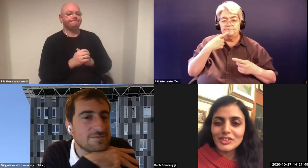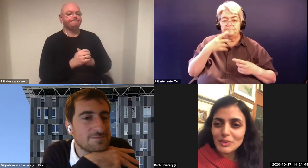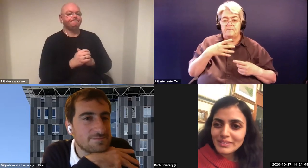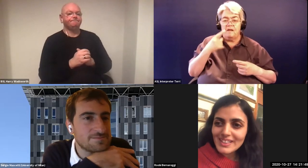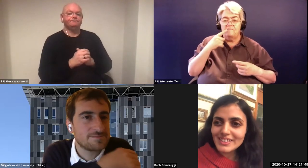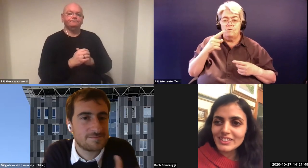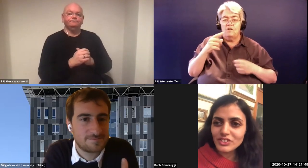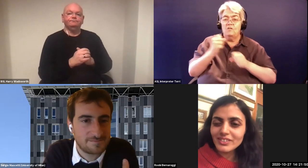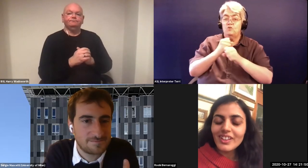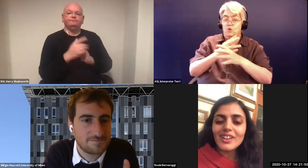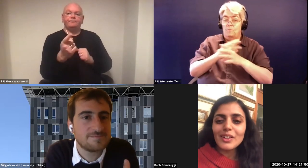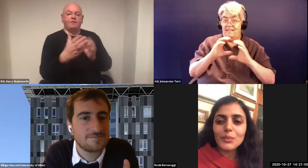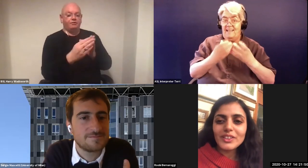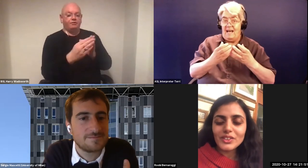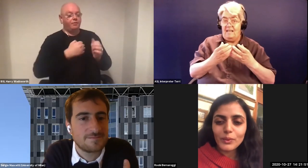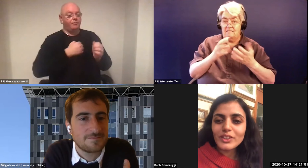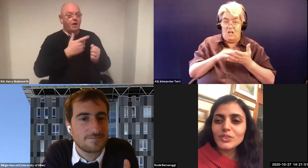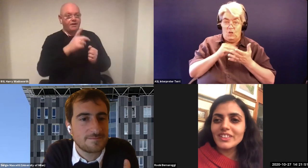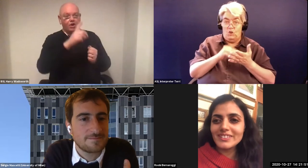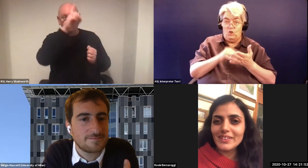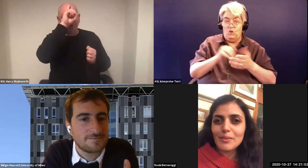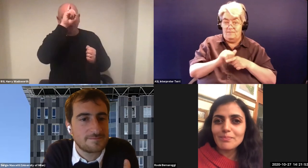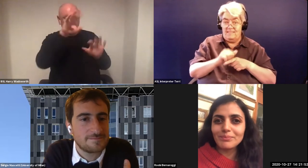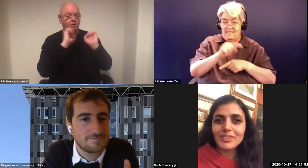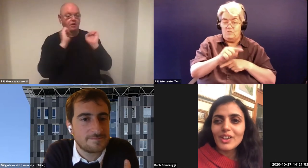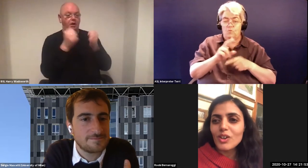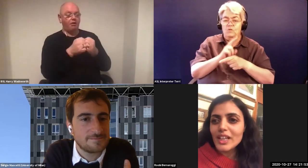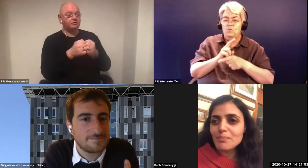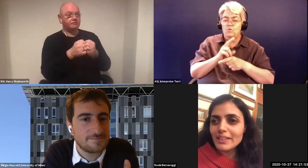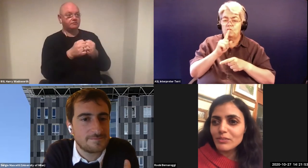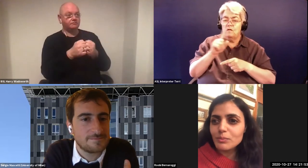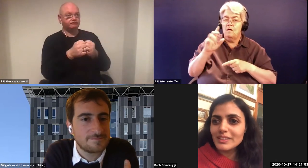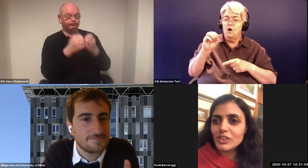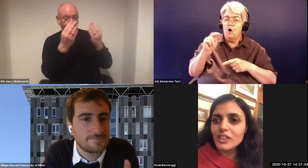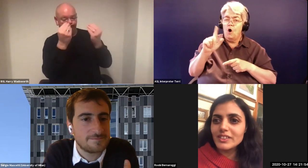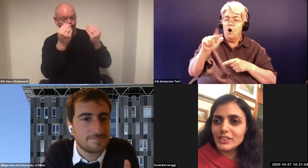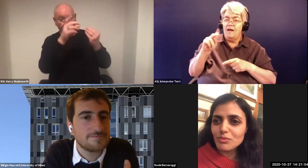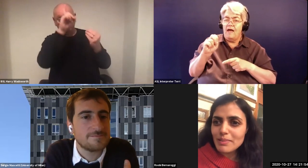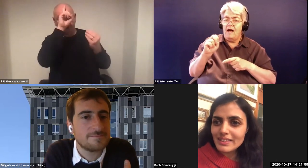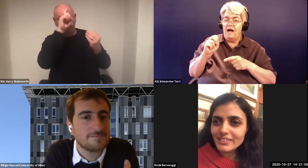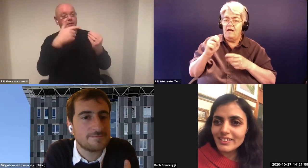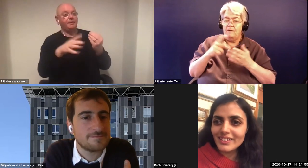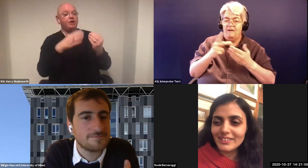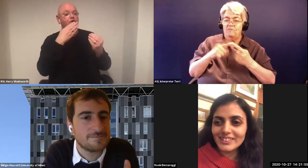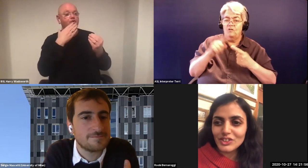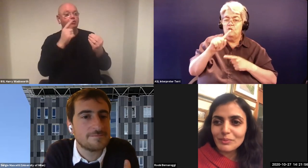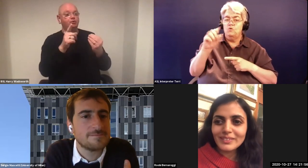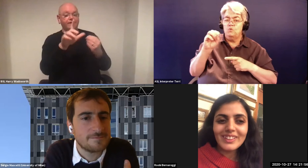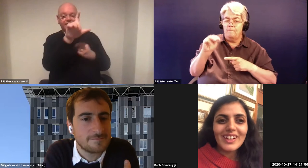German class session uh we we use this um online platform it's called the ZUMpad uh in german I